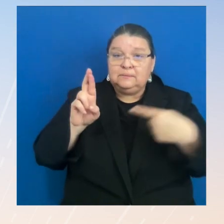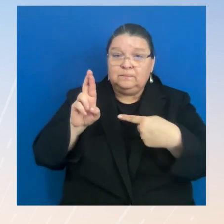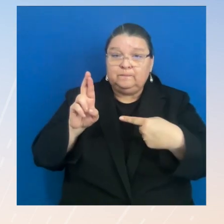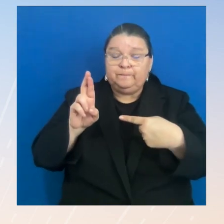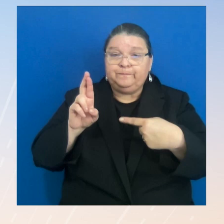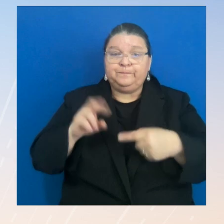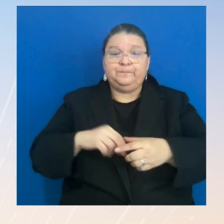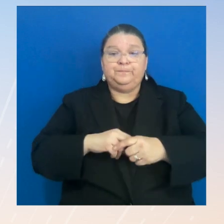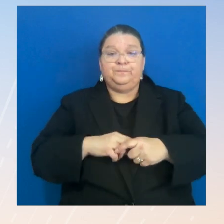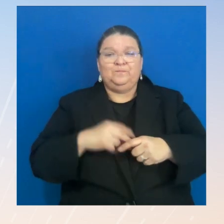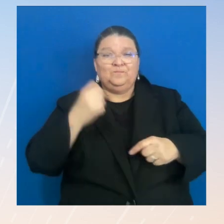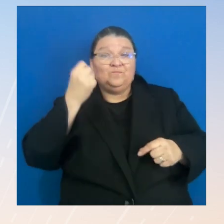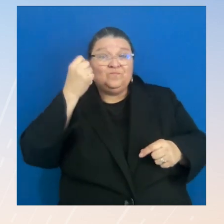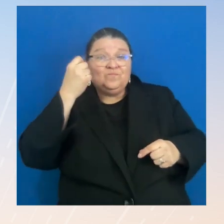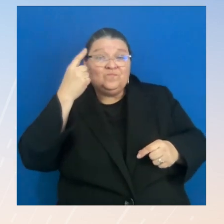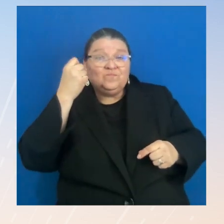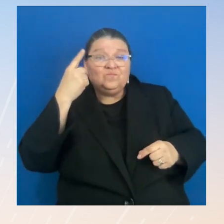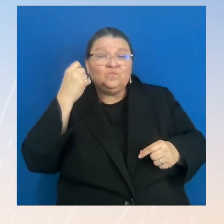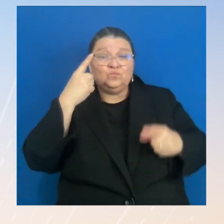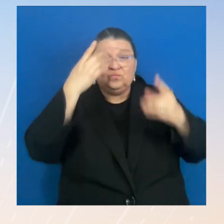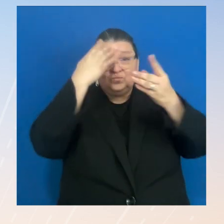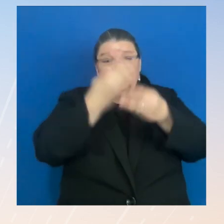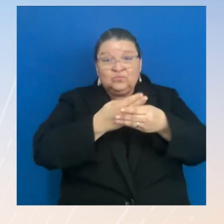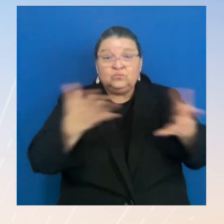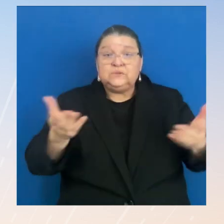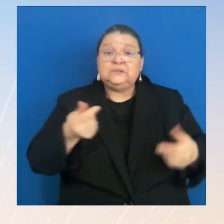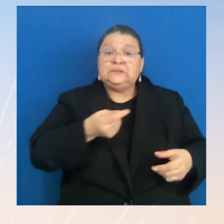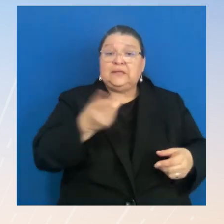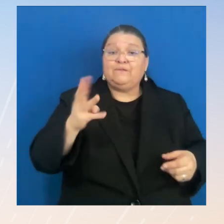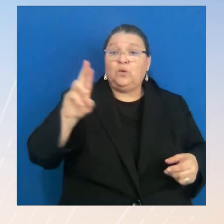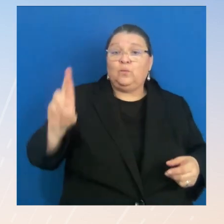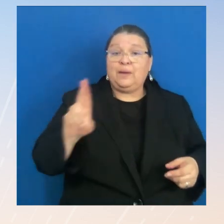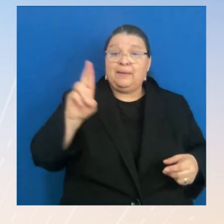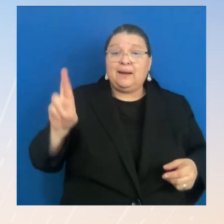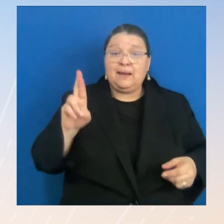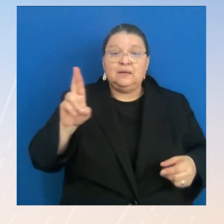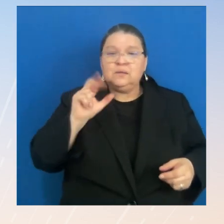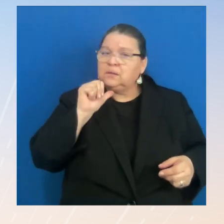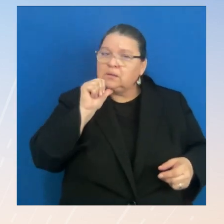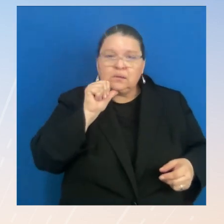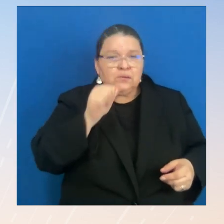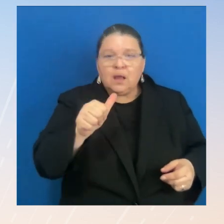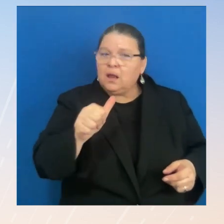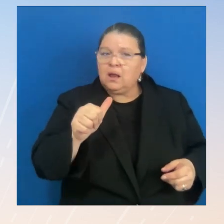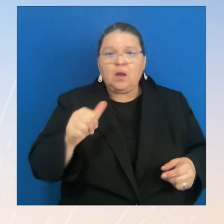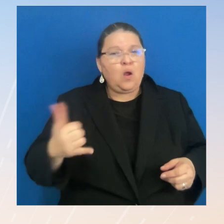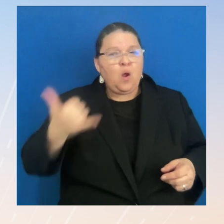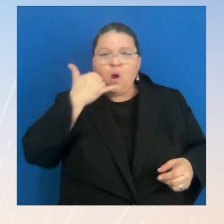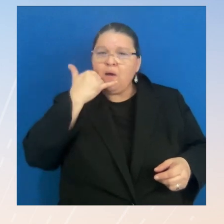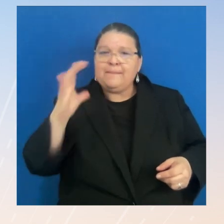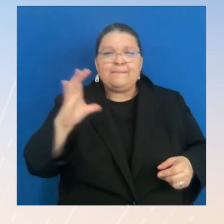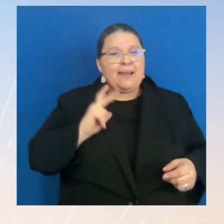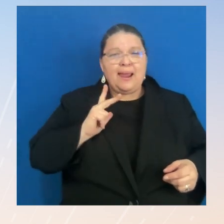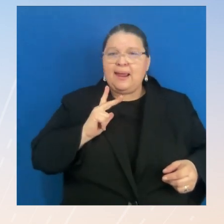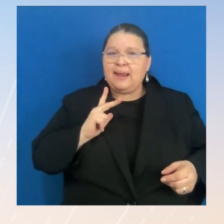about the impact of the lack of COVID funding and how they will impact their constituents. So that's probably the best place to start. Go ahead.